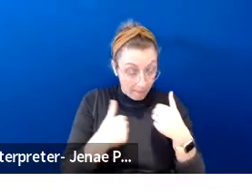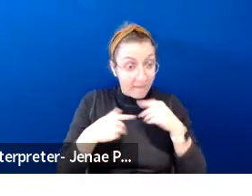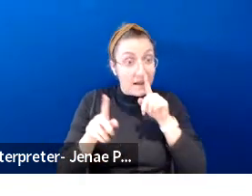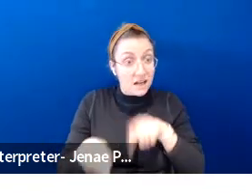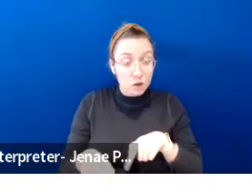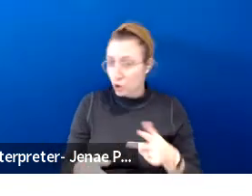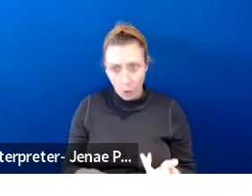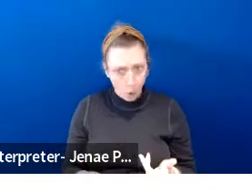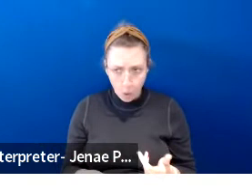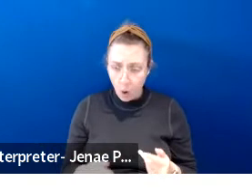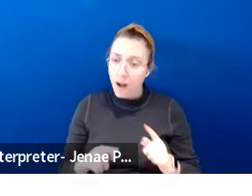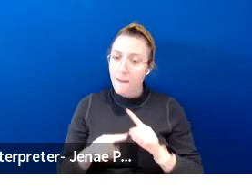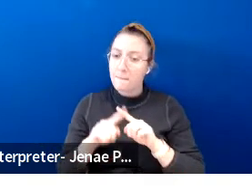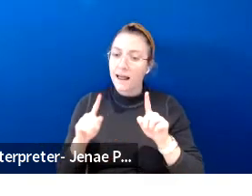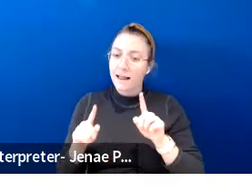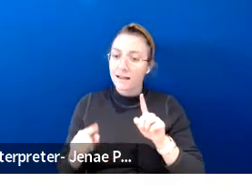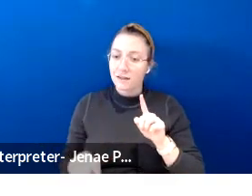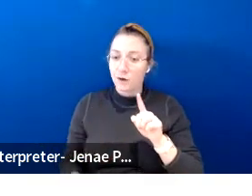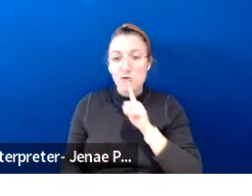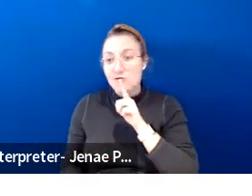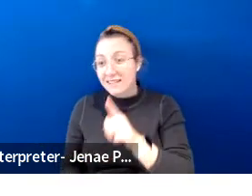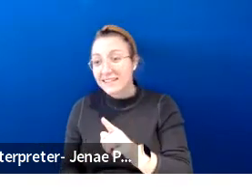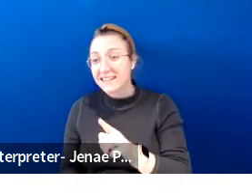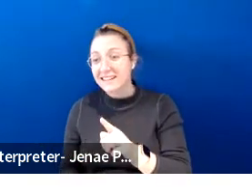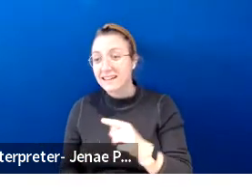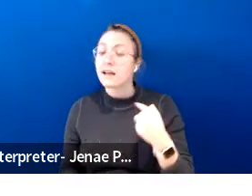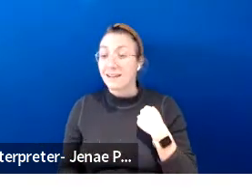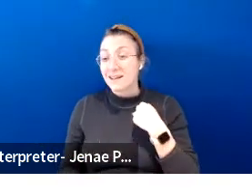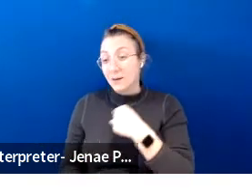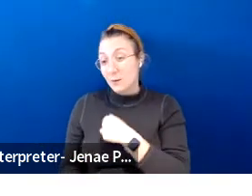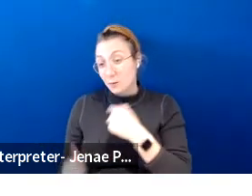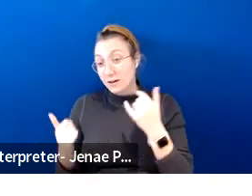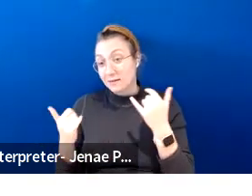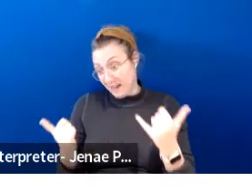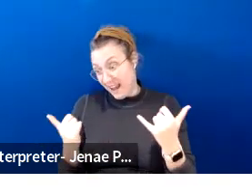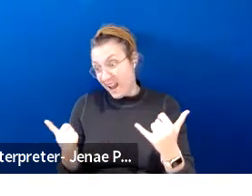But the reality is that we are now and always are going through periods